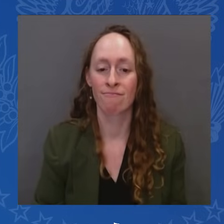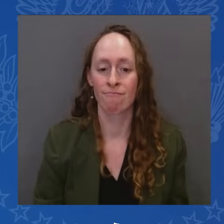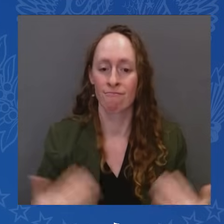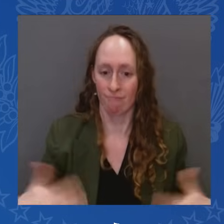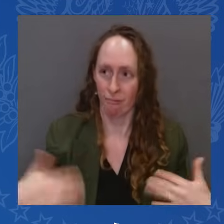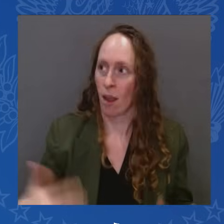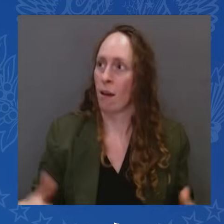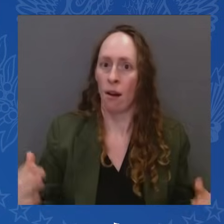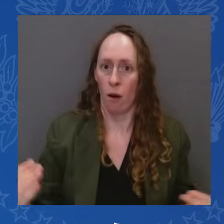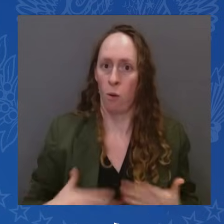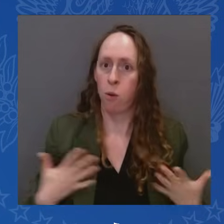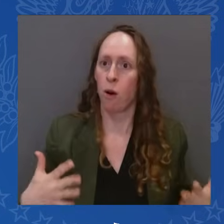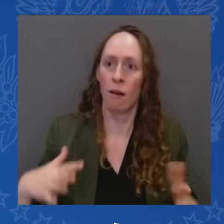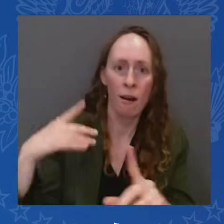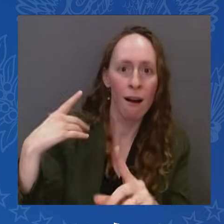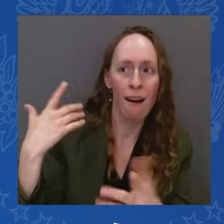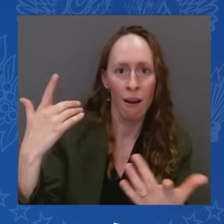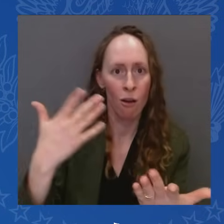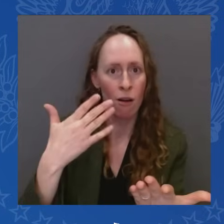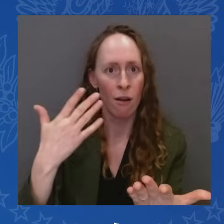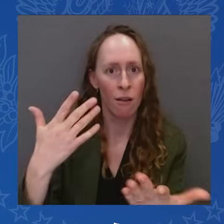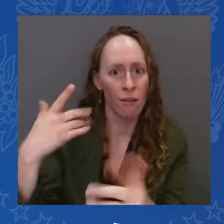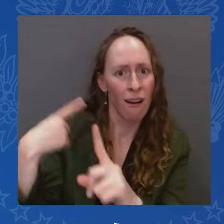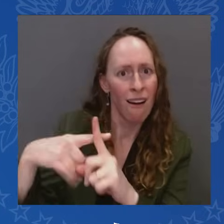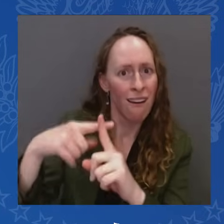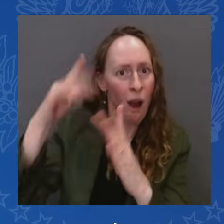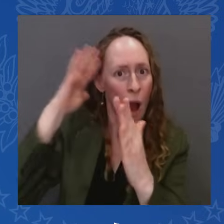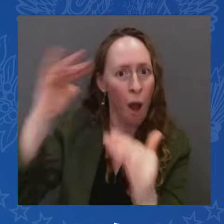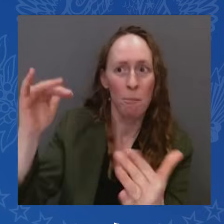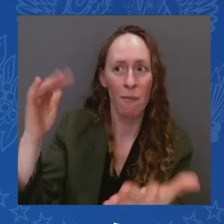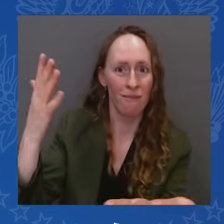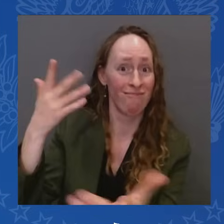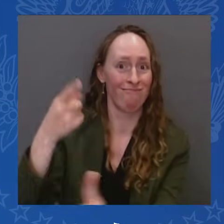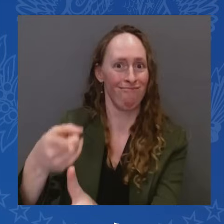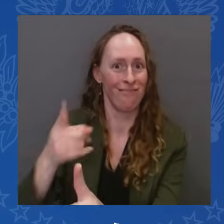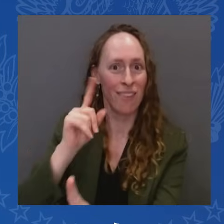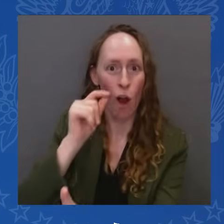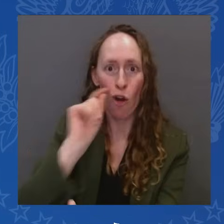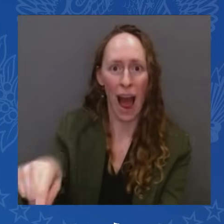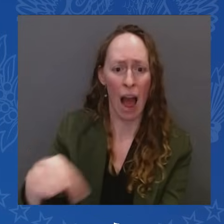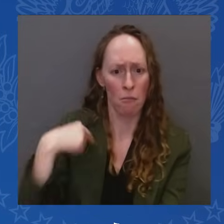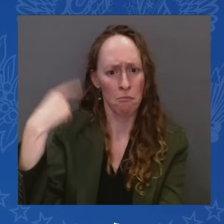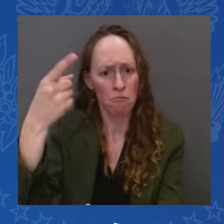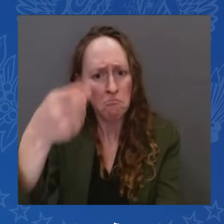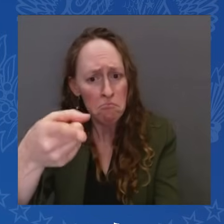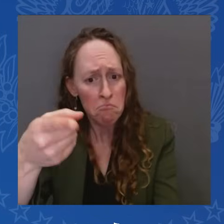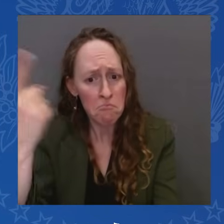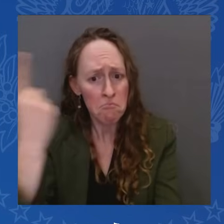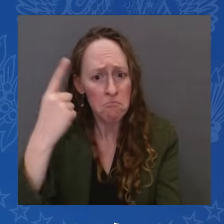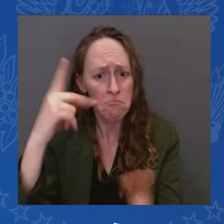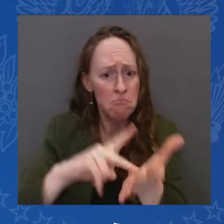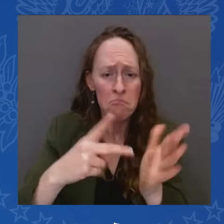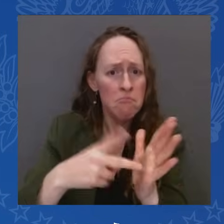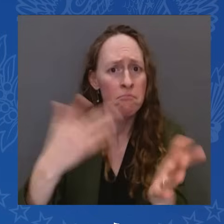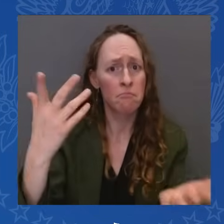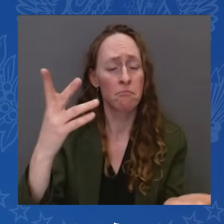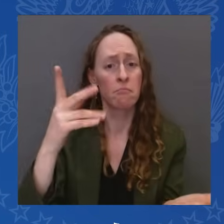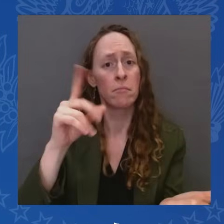what does the Ukrainian side expect from this summit? And do you hope to hear direct invitation for Ukraine